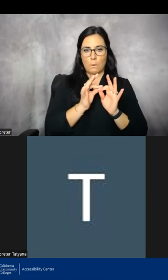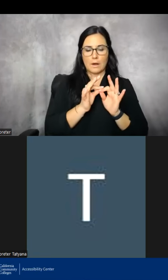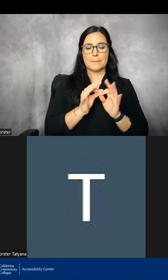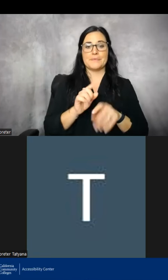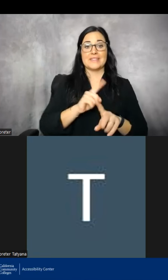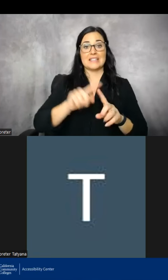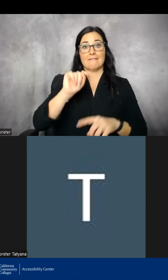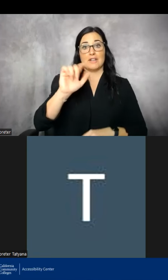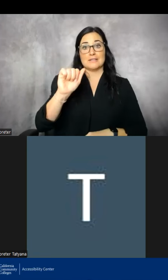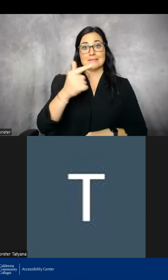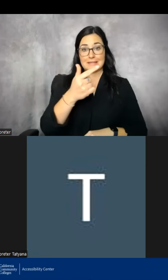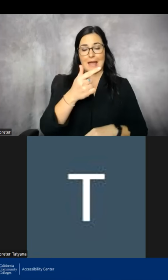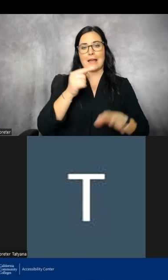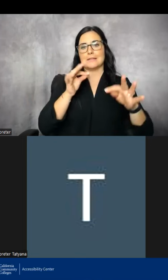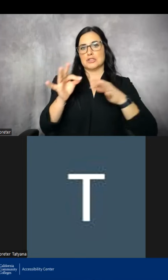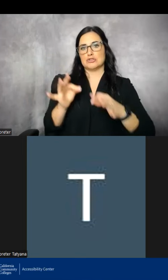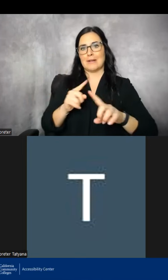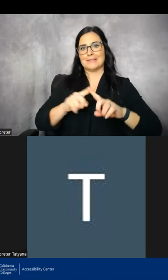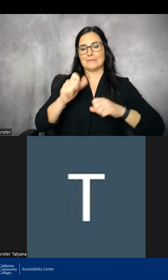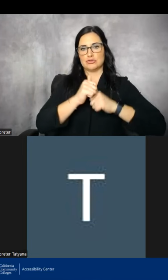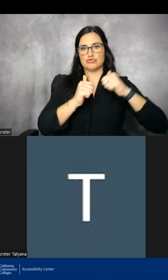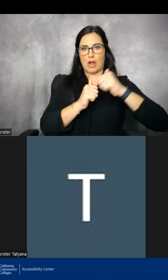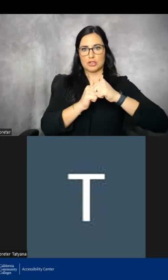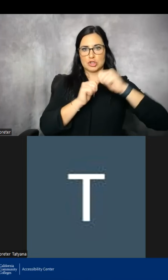to describe structural relationships.